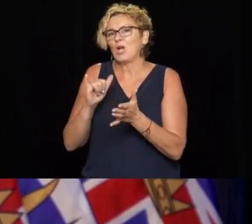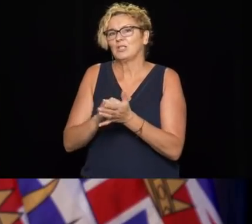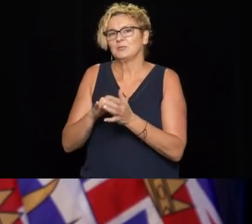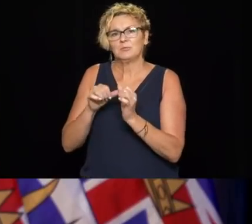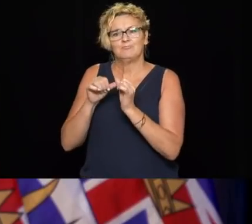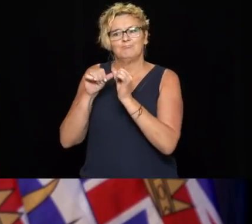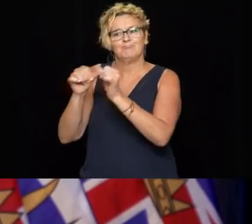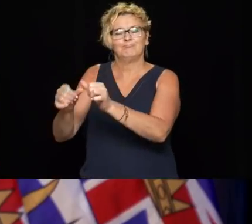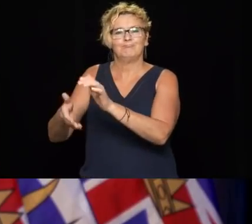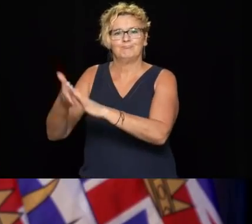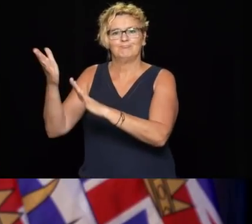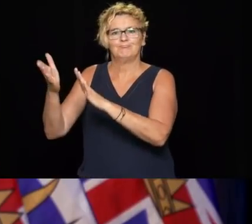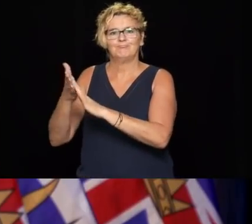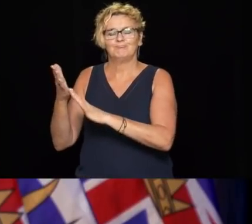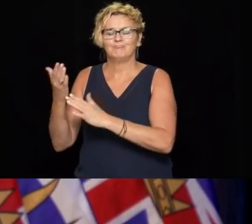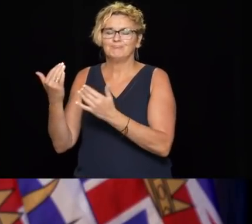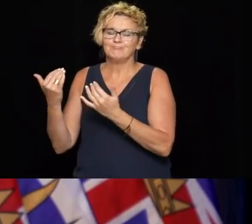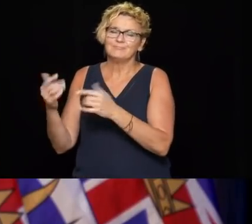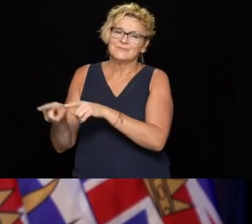global pandemic.